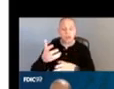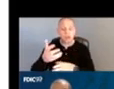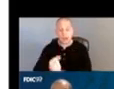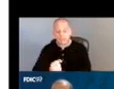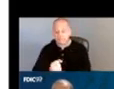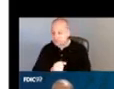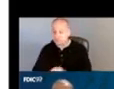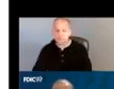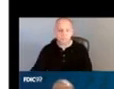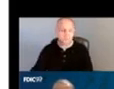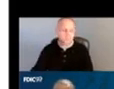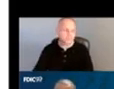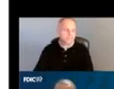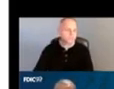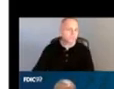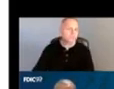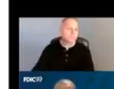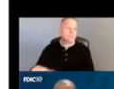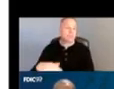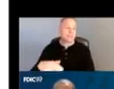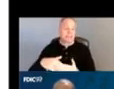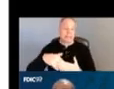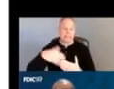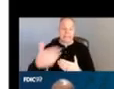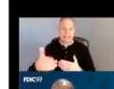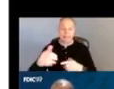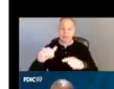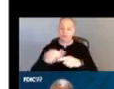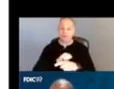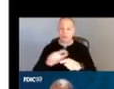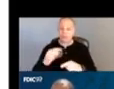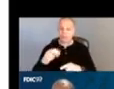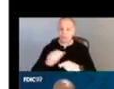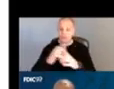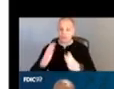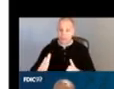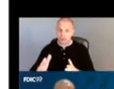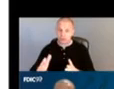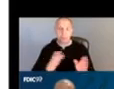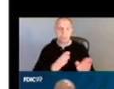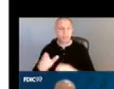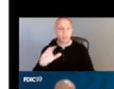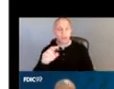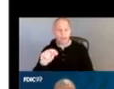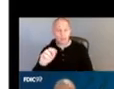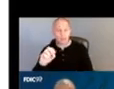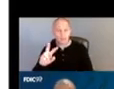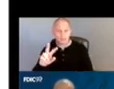Our next train the trainer is scheduled for November 8th at 1:00 p.m. eastern. It will